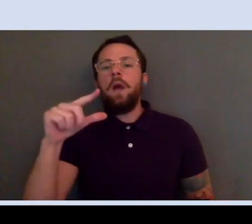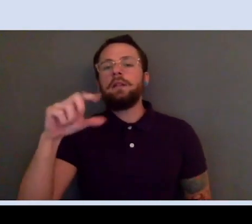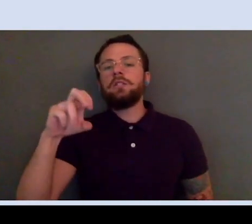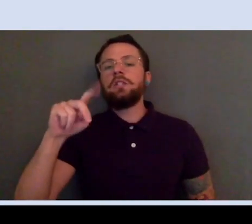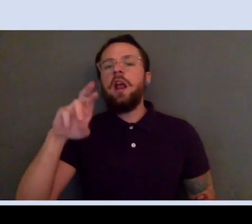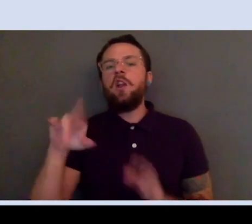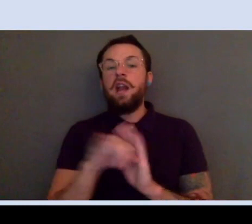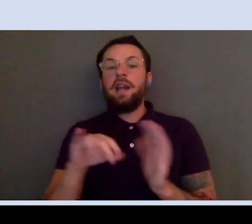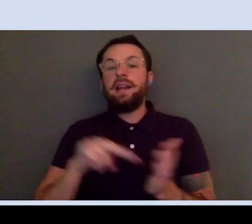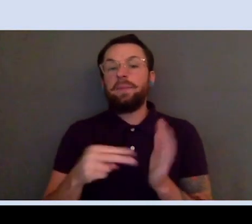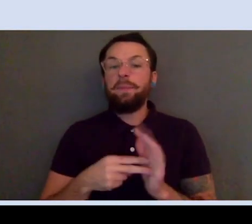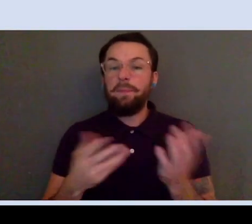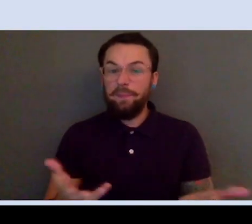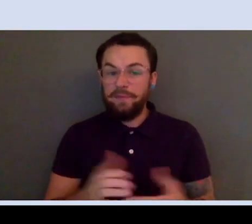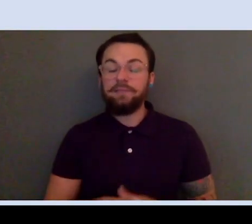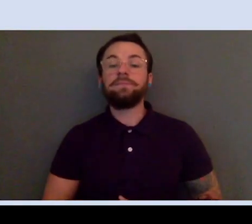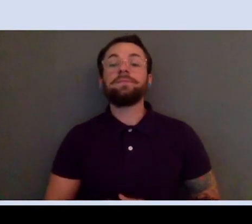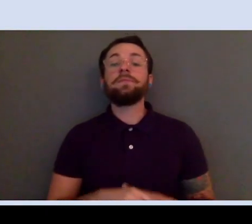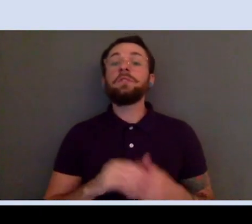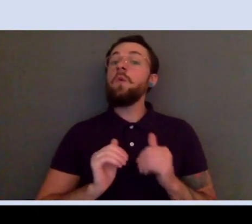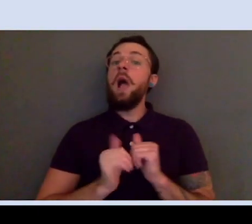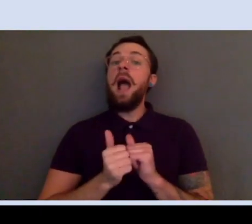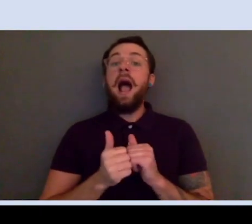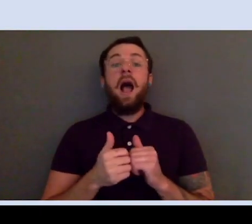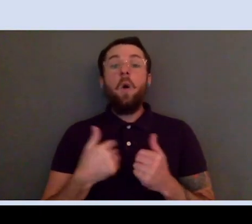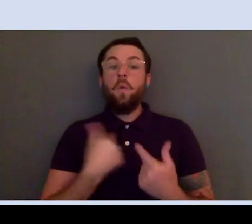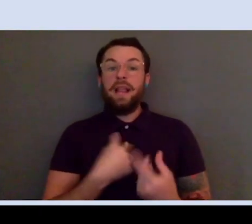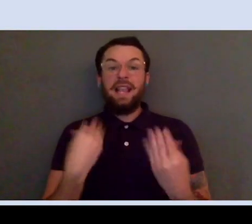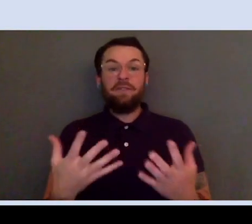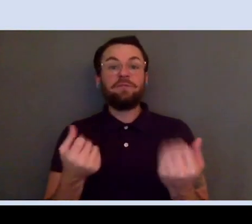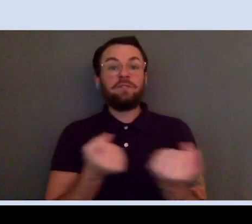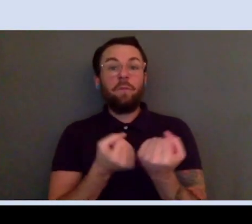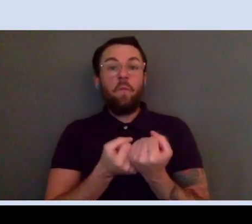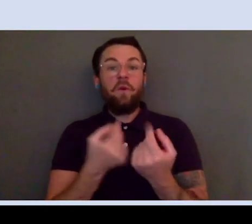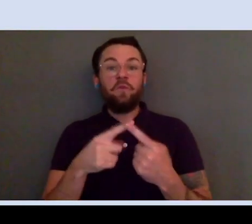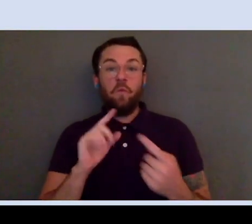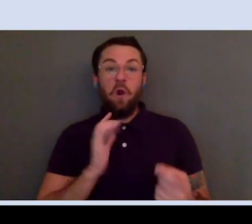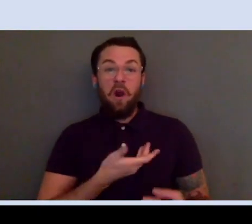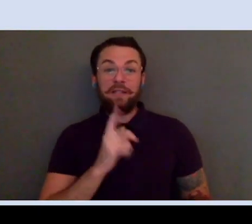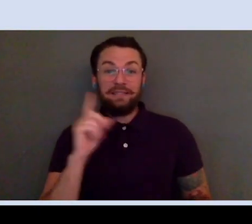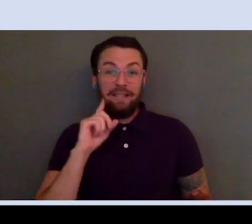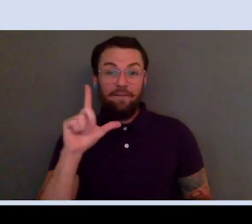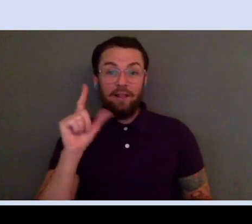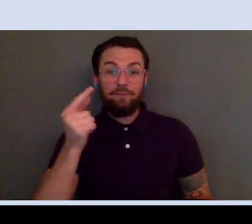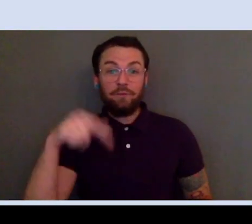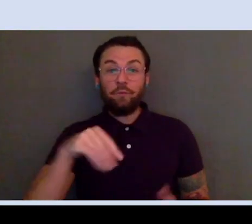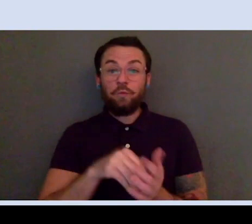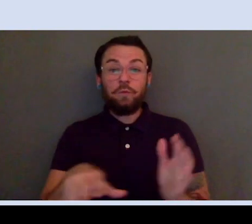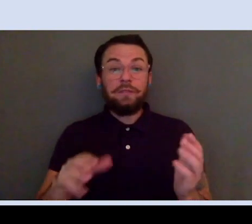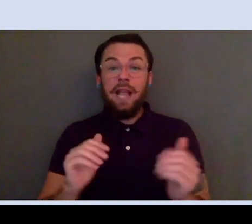It's important to give explanation so students have a better understanding of gender identity